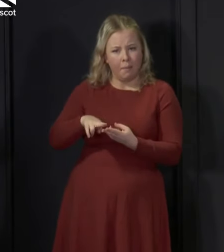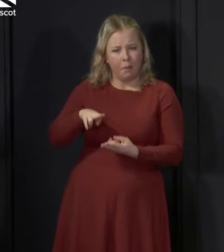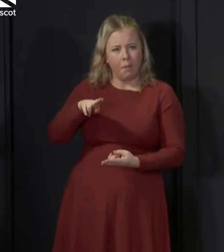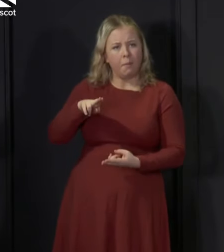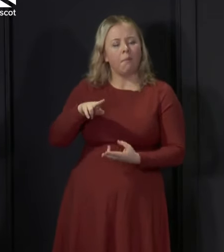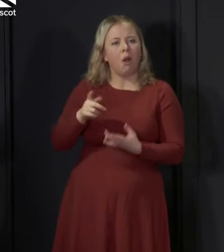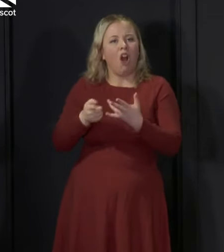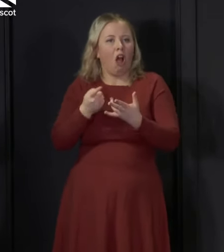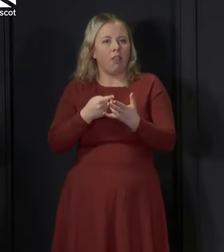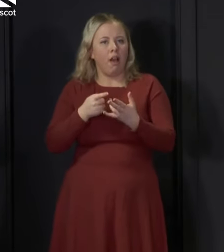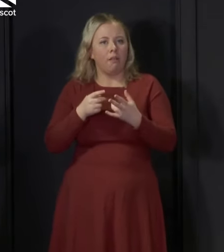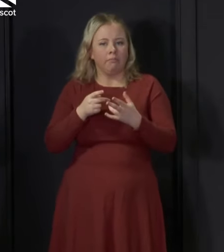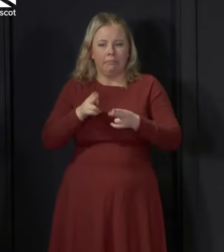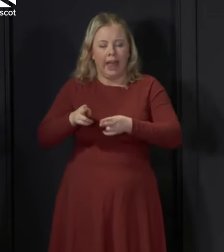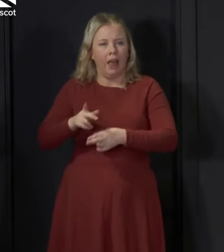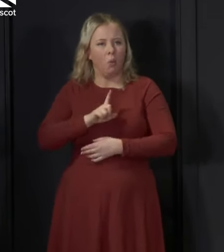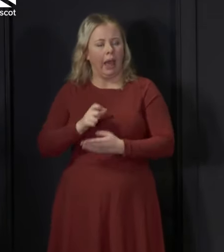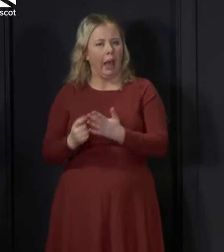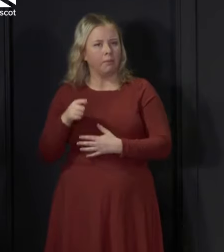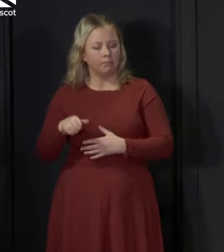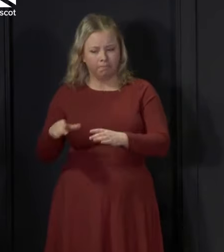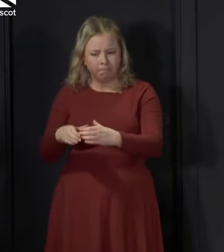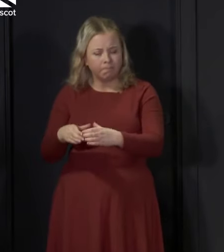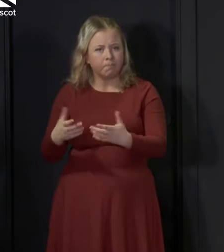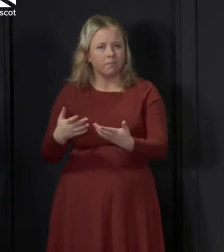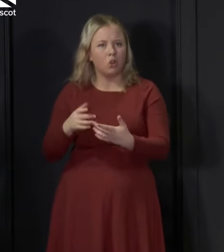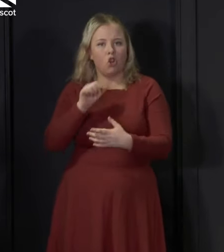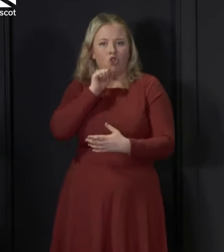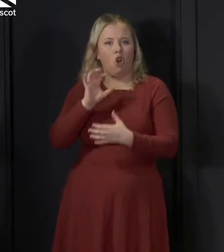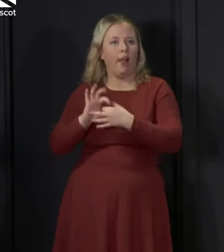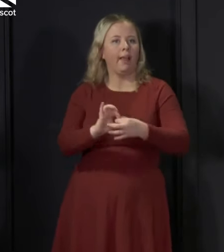to understand the excess deaths that are not attribute to the virus.